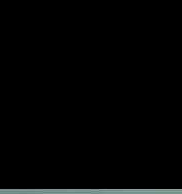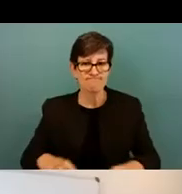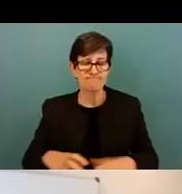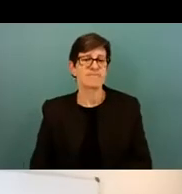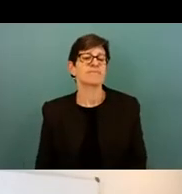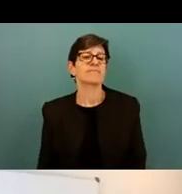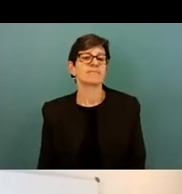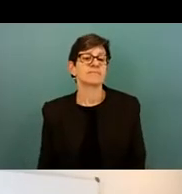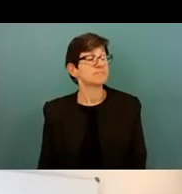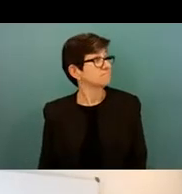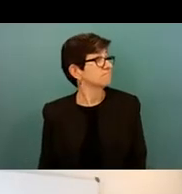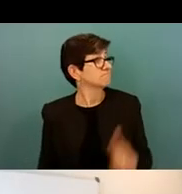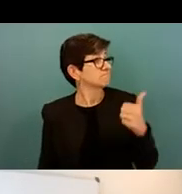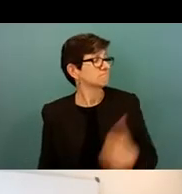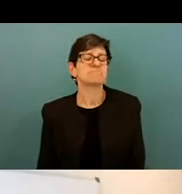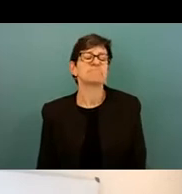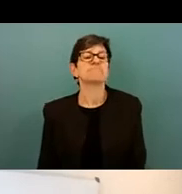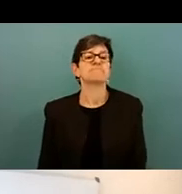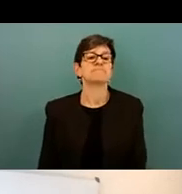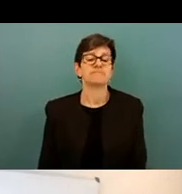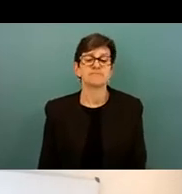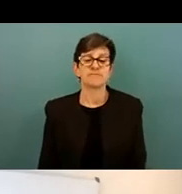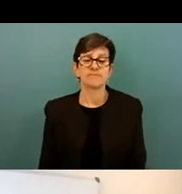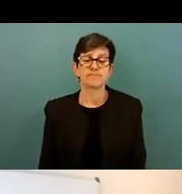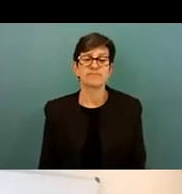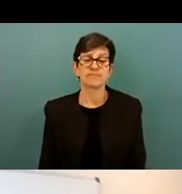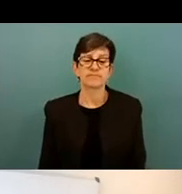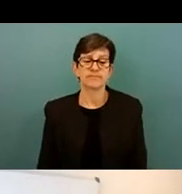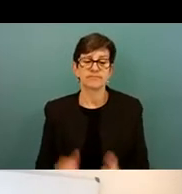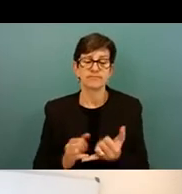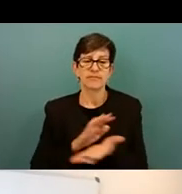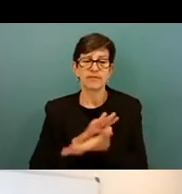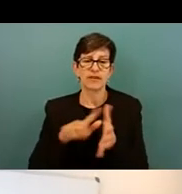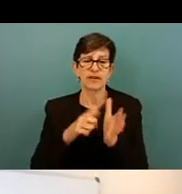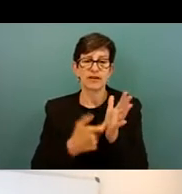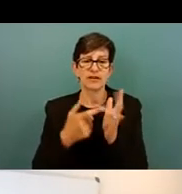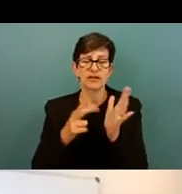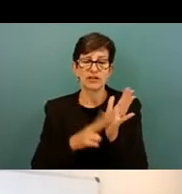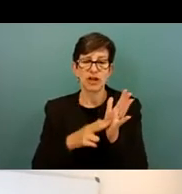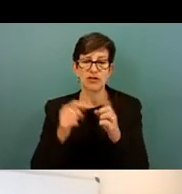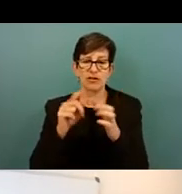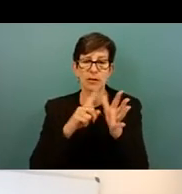Sure Jules acknowledging that Sharon Parkinson is our data scientist, and I'm not, I'll do